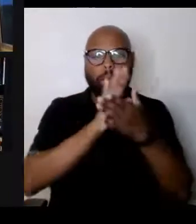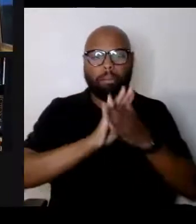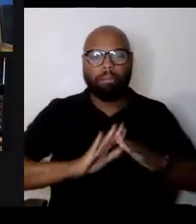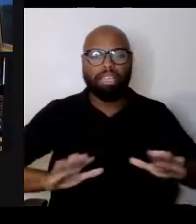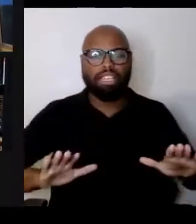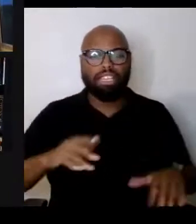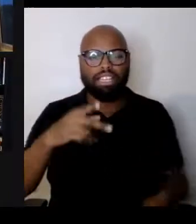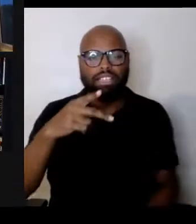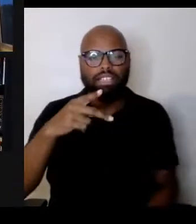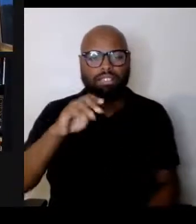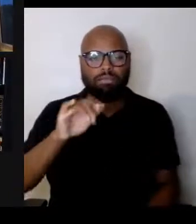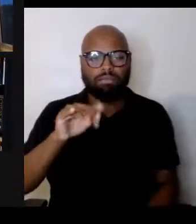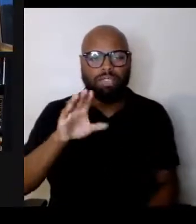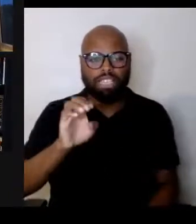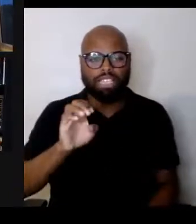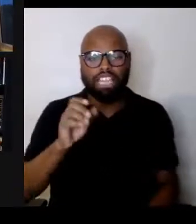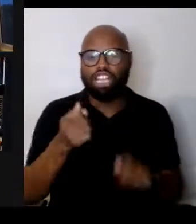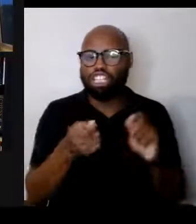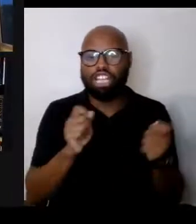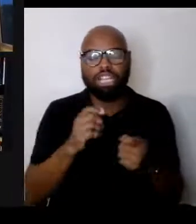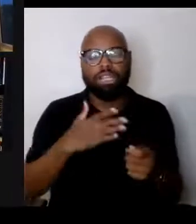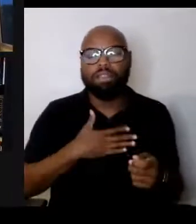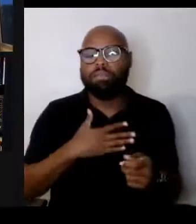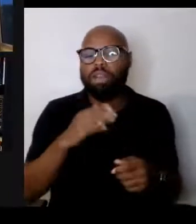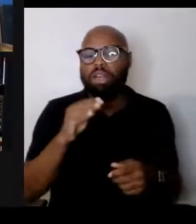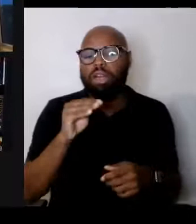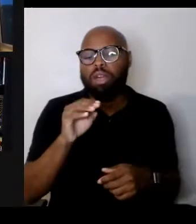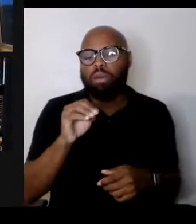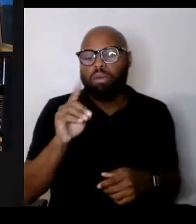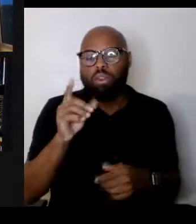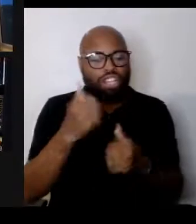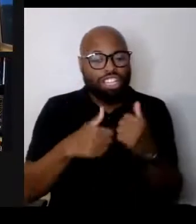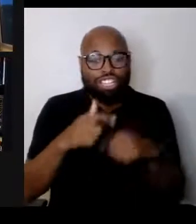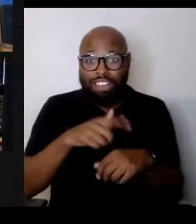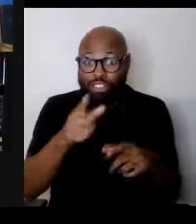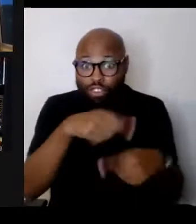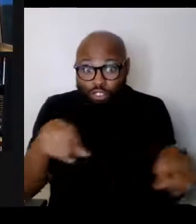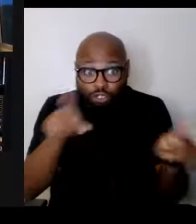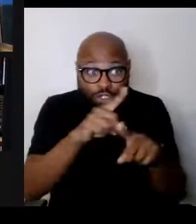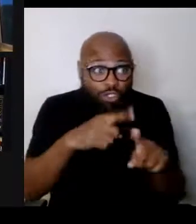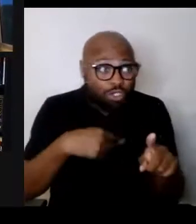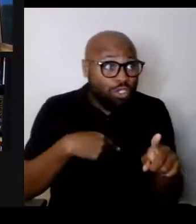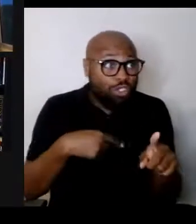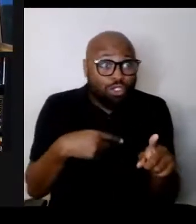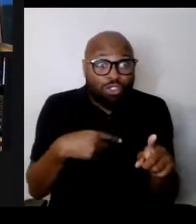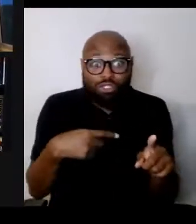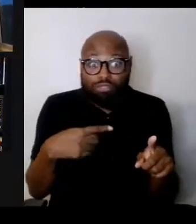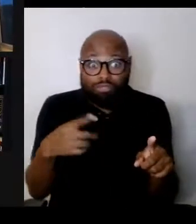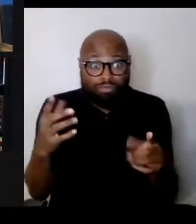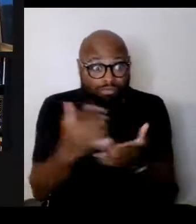that it just changes my mood every time. And so if you get the chance, support his music and just know